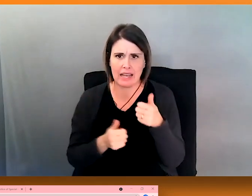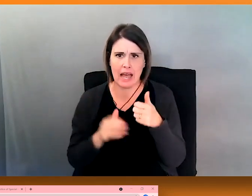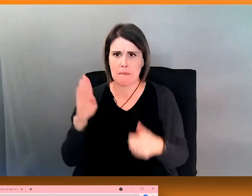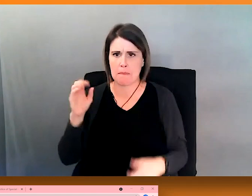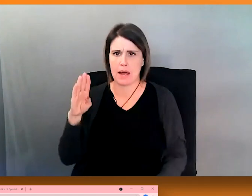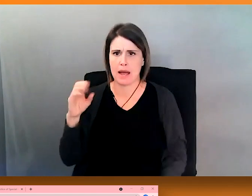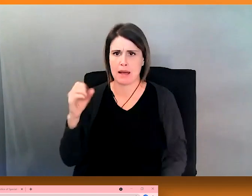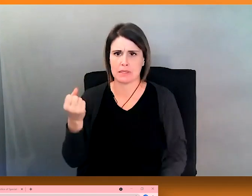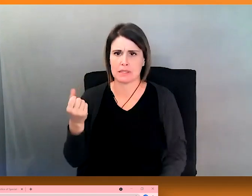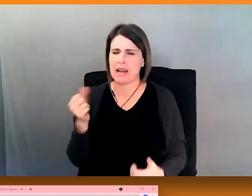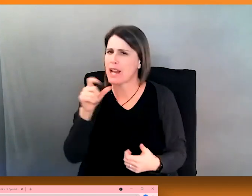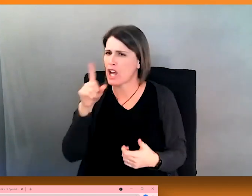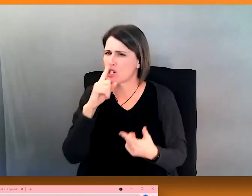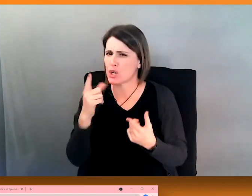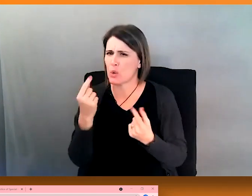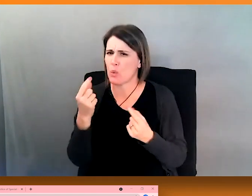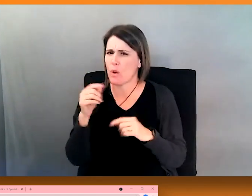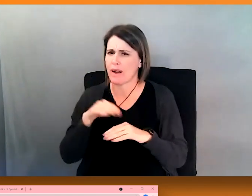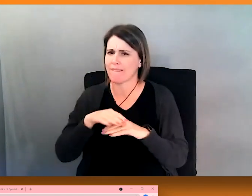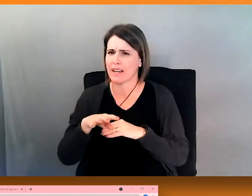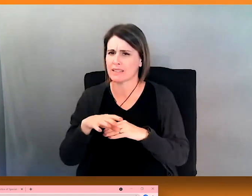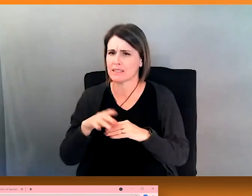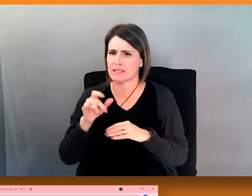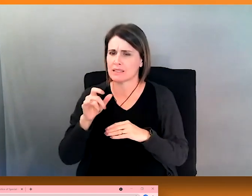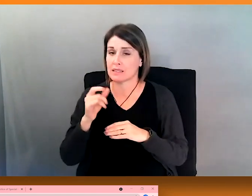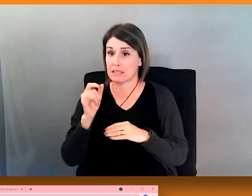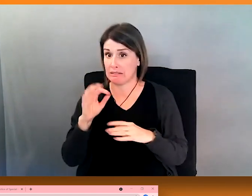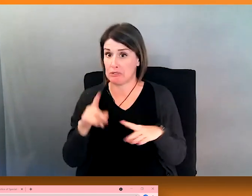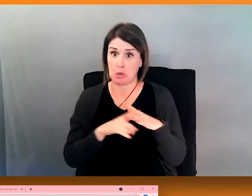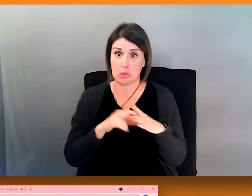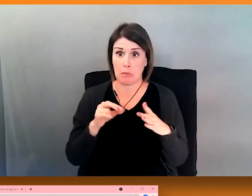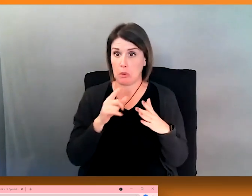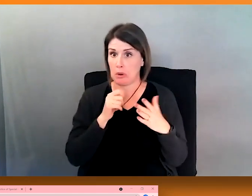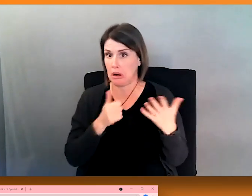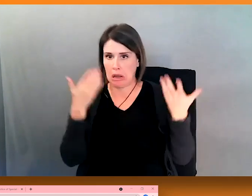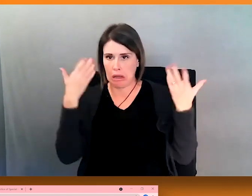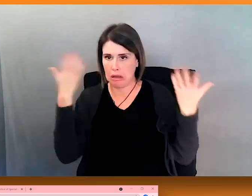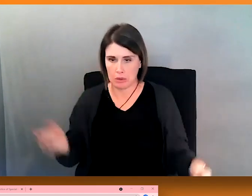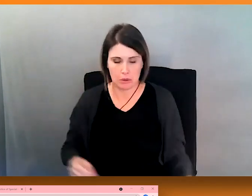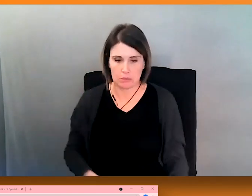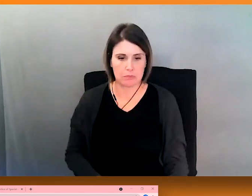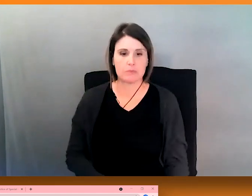and I'm not sure what dictates that, but OK.